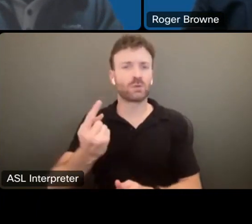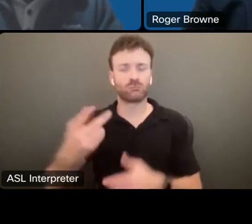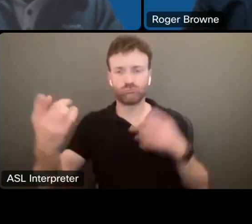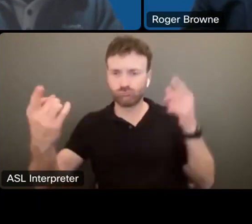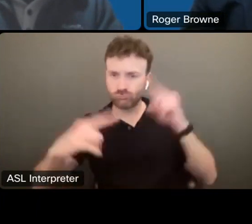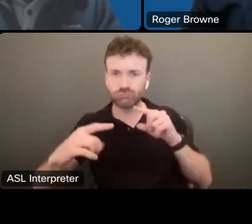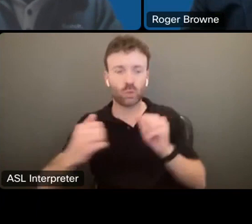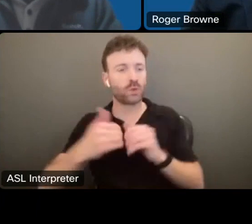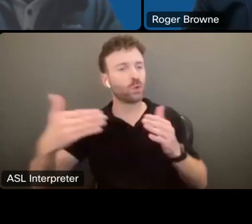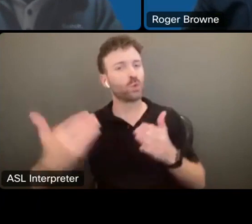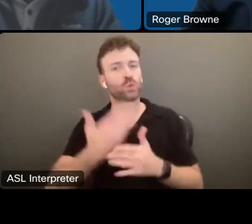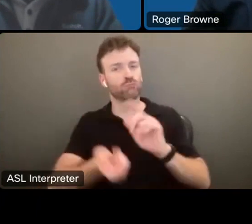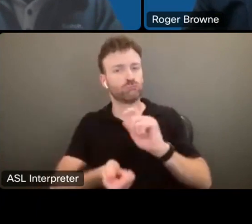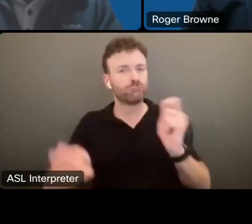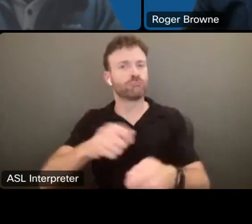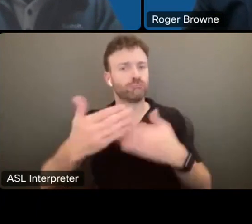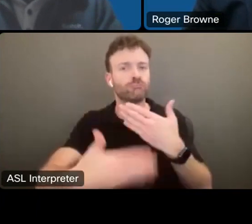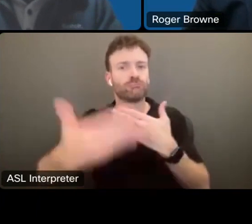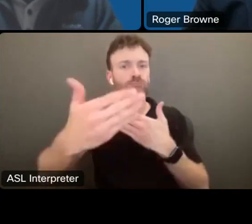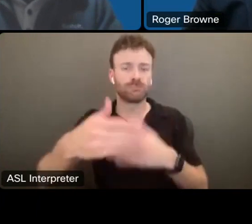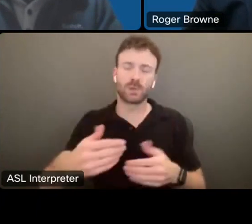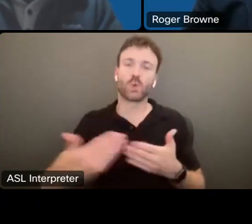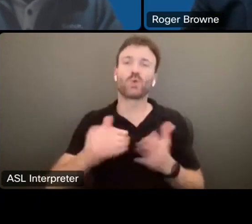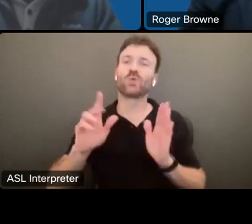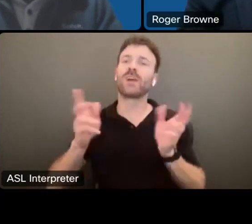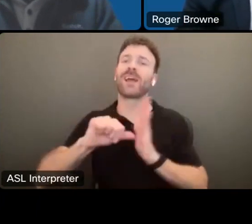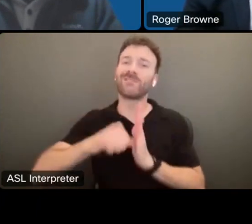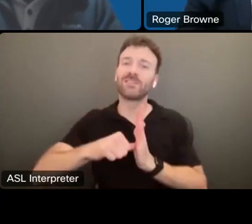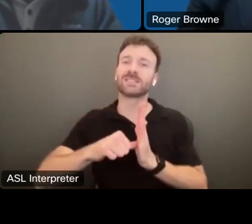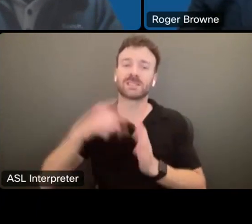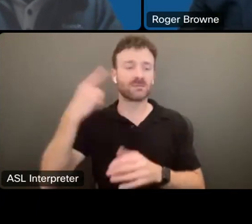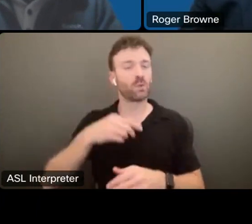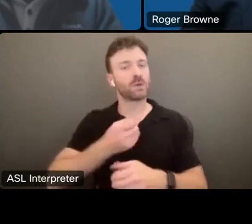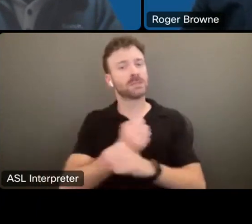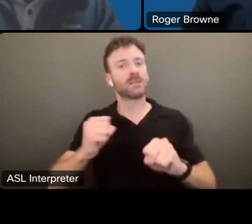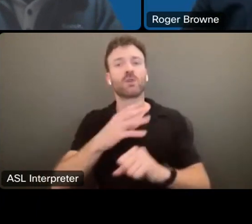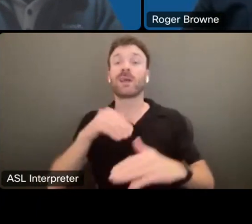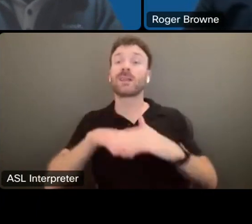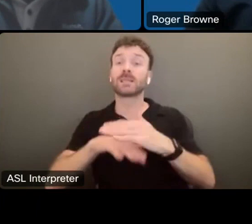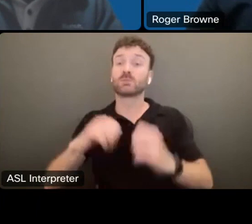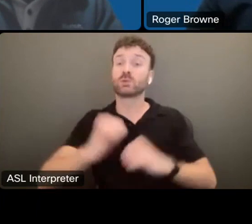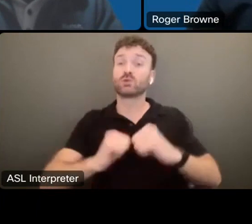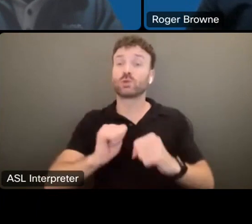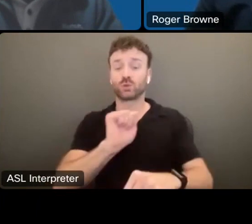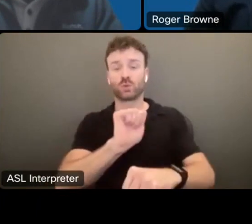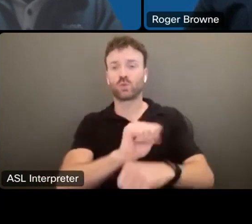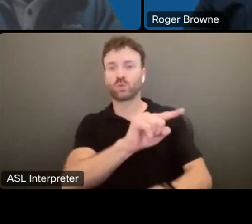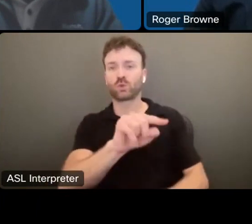The new emphasis I should say in the direction that we're taking toward safer and accessible construction work zones going forward.